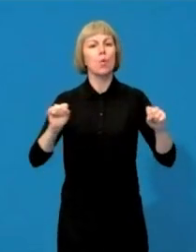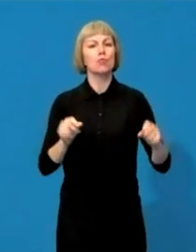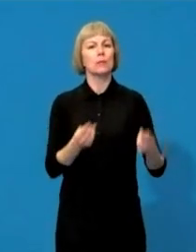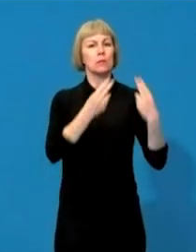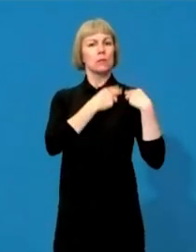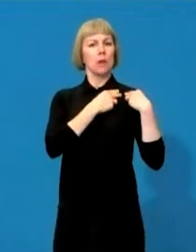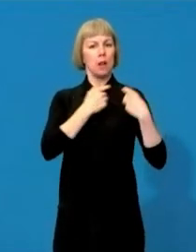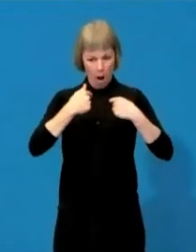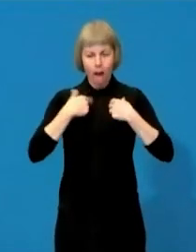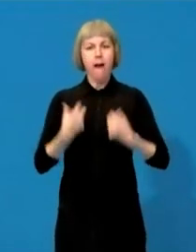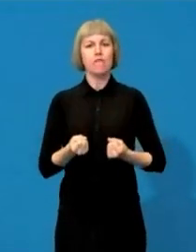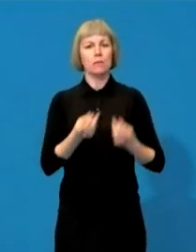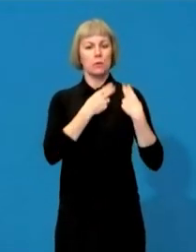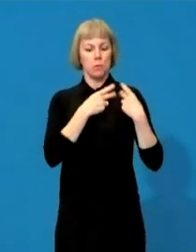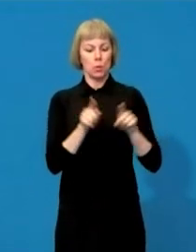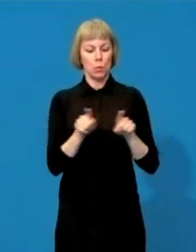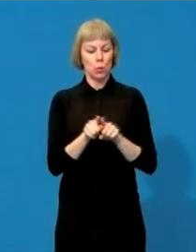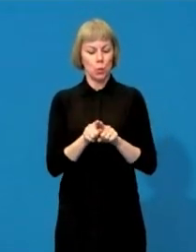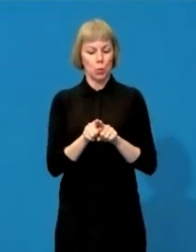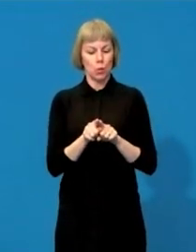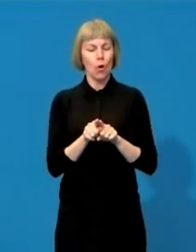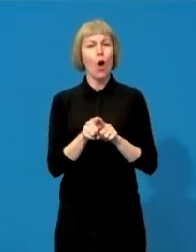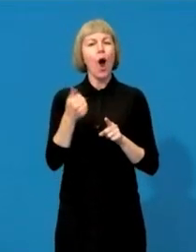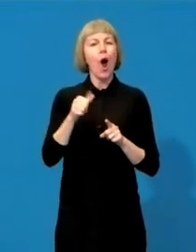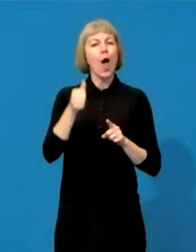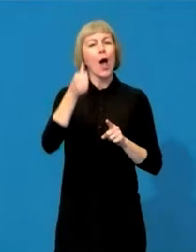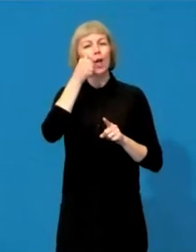You move the crocodile, you know, the ecosystem will start going out of whack.